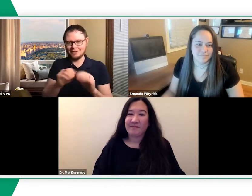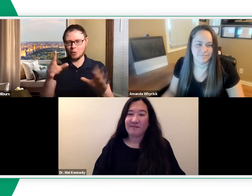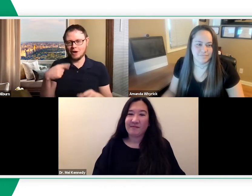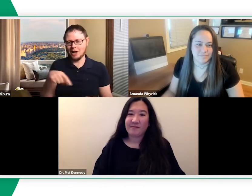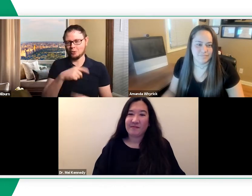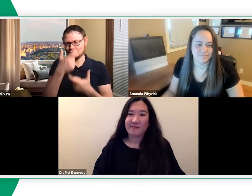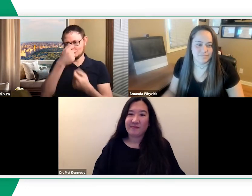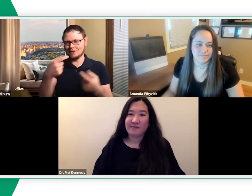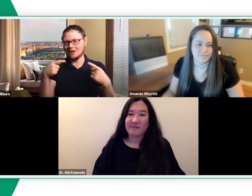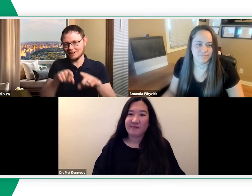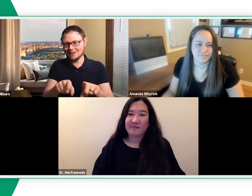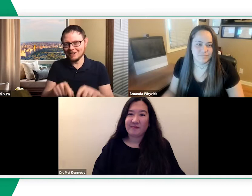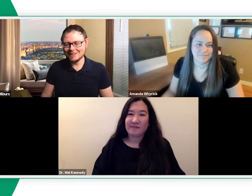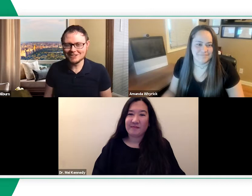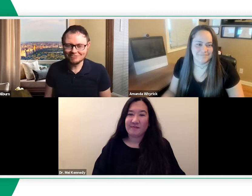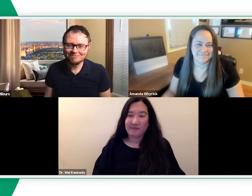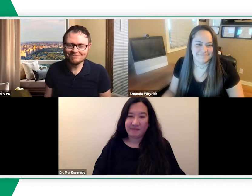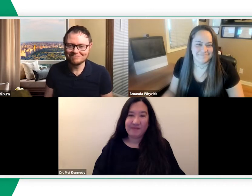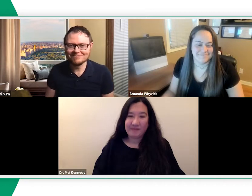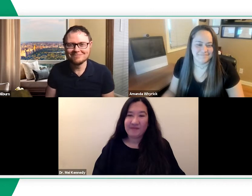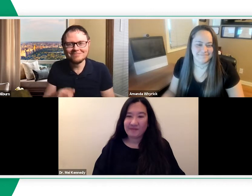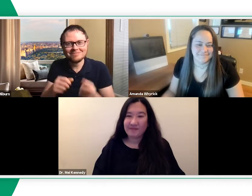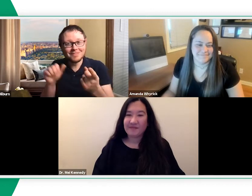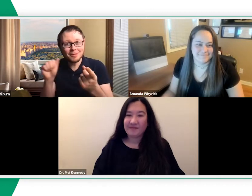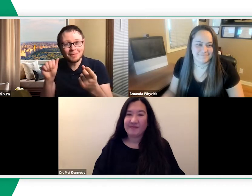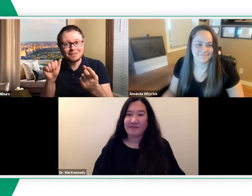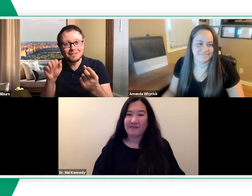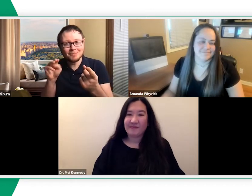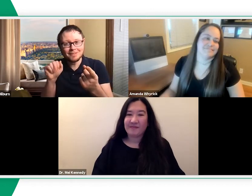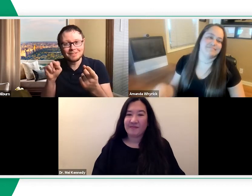been working with us for a while, and our interests coincide. Amanda?